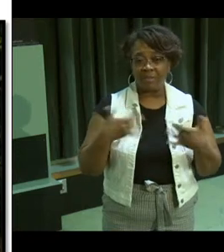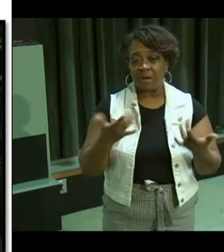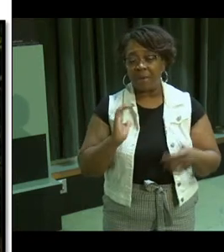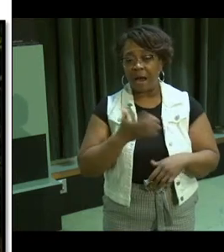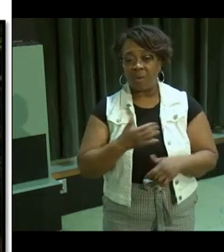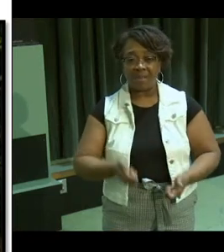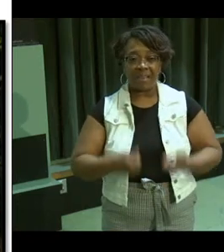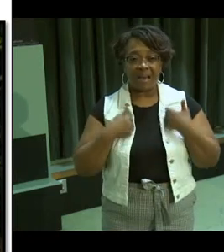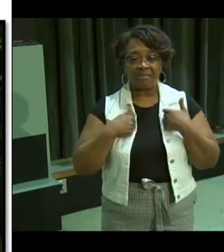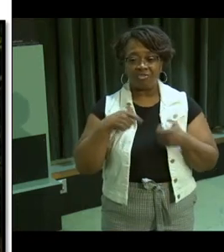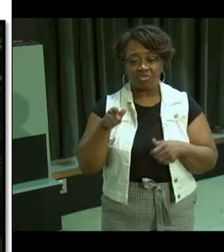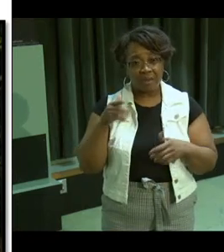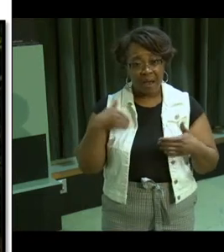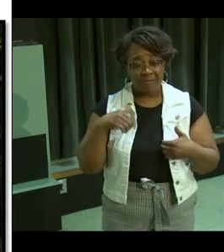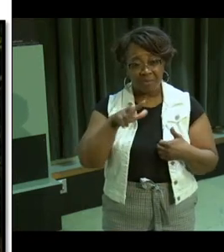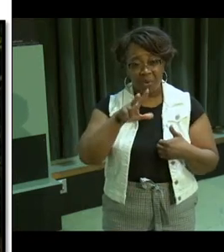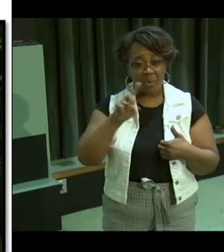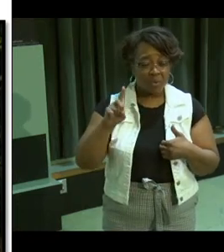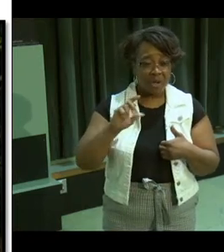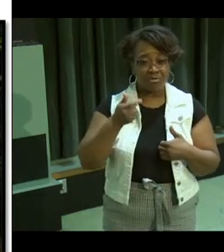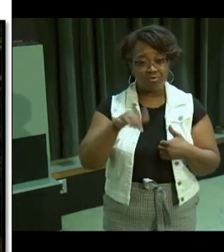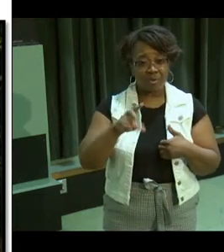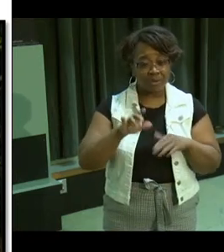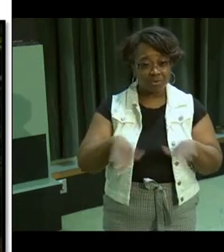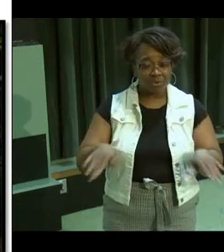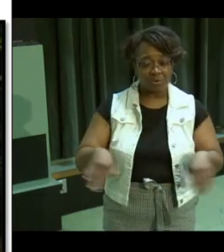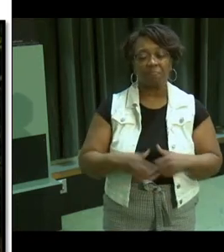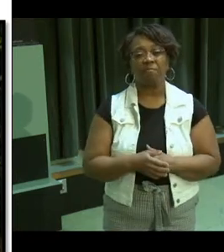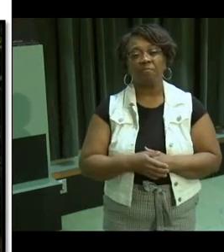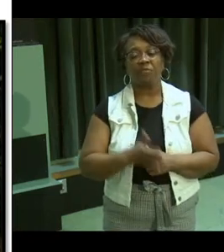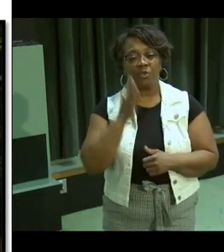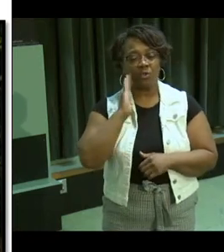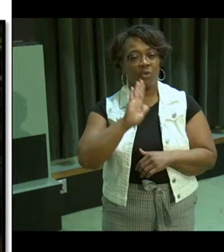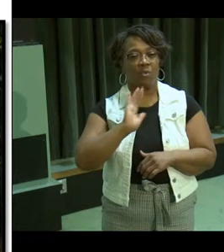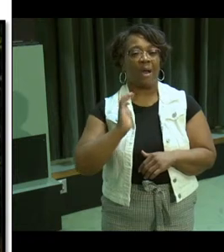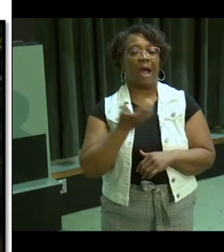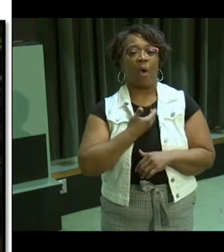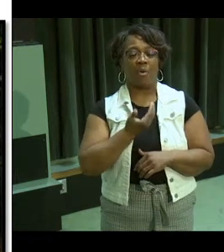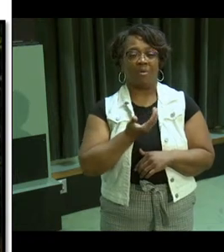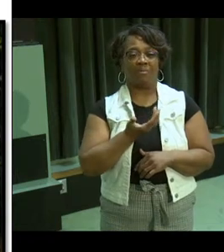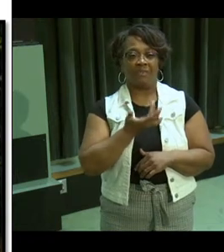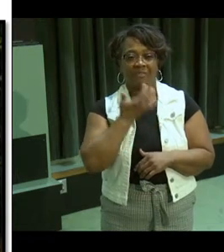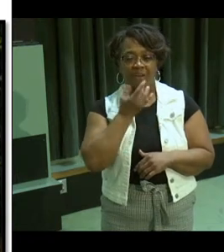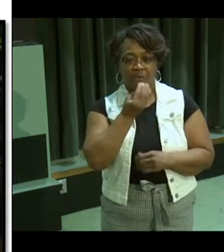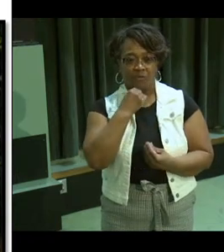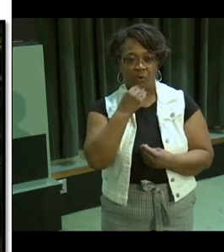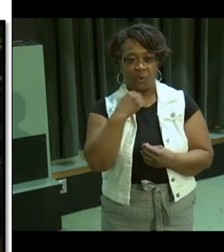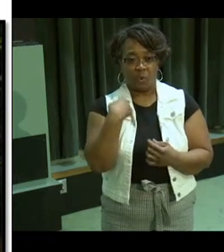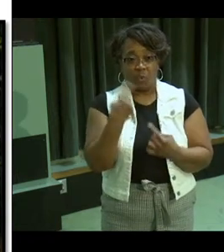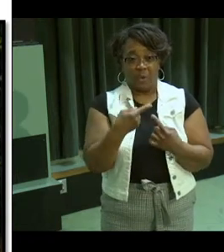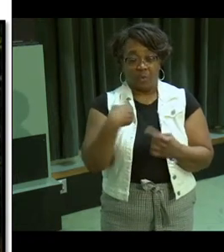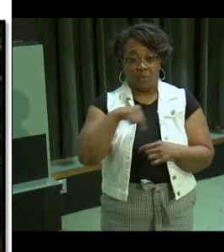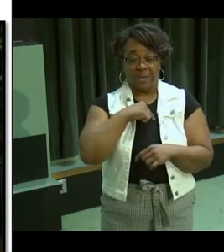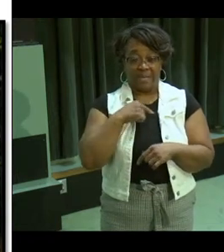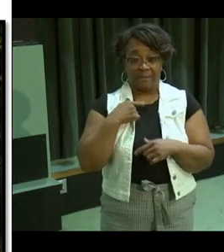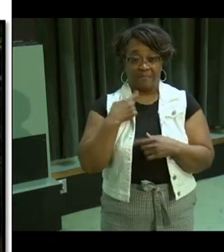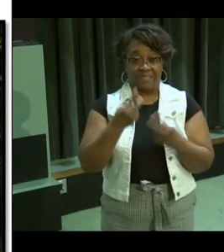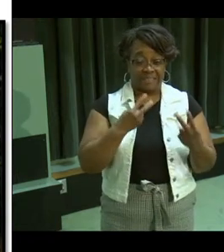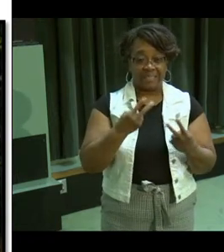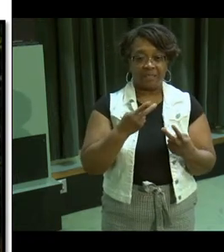with our lives. And she had 31 grandchildren to look after. She knew all of our favorite meals